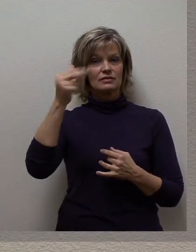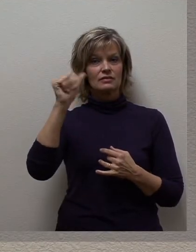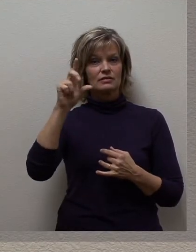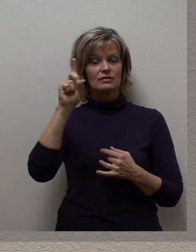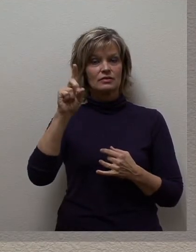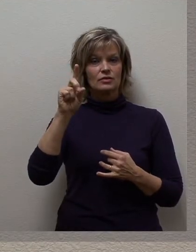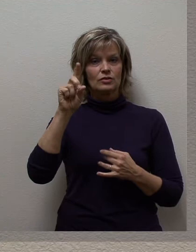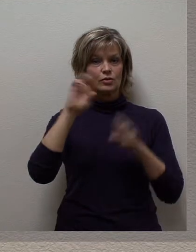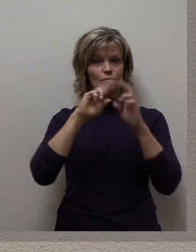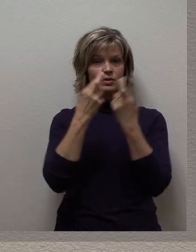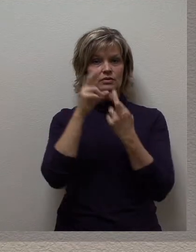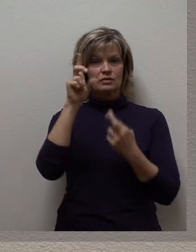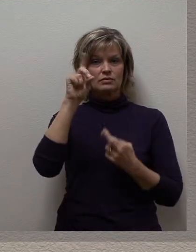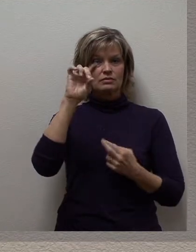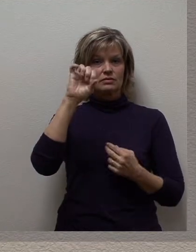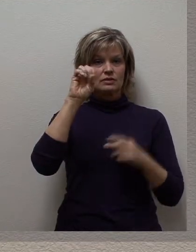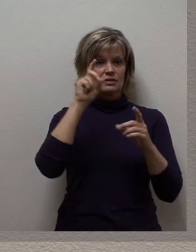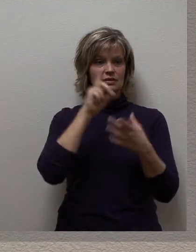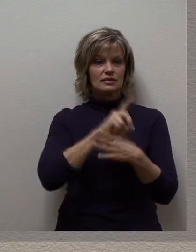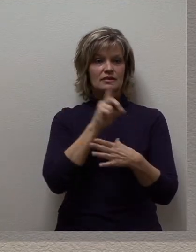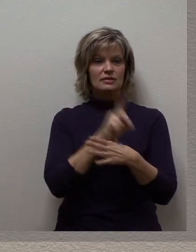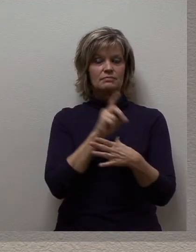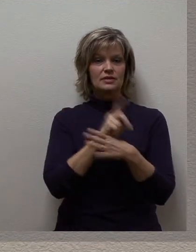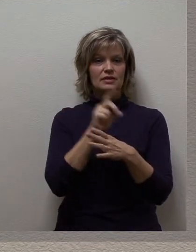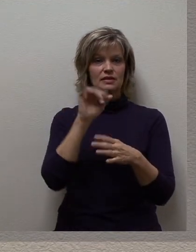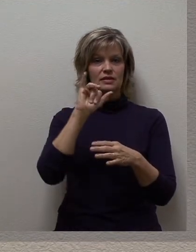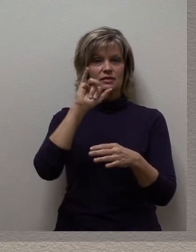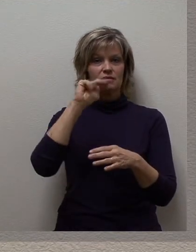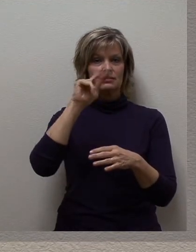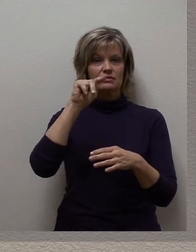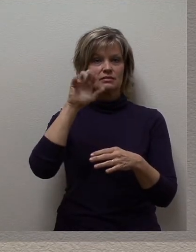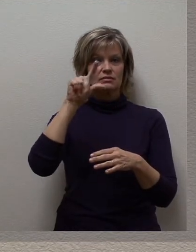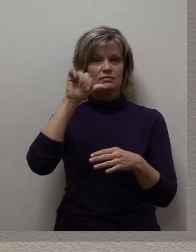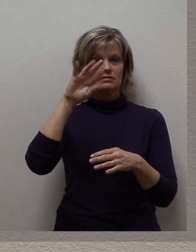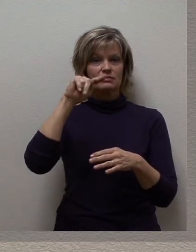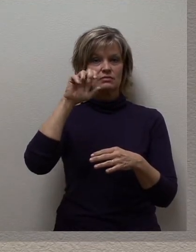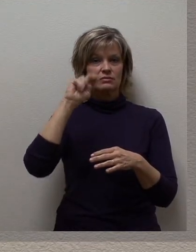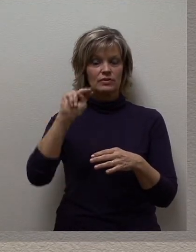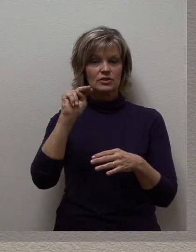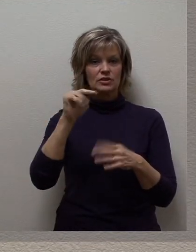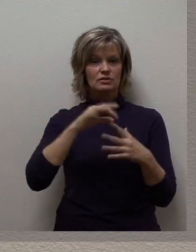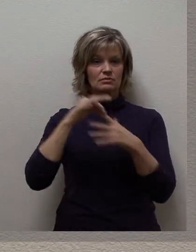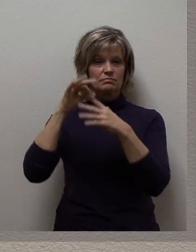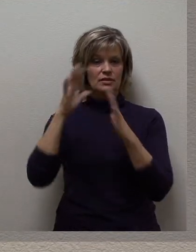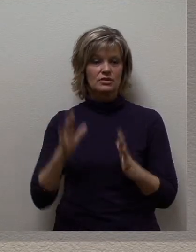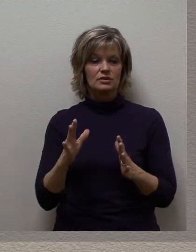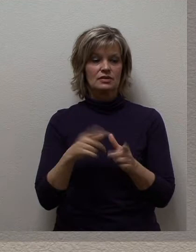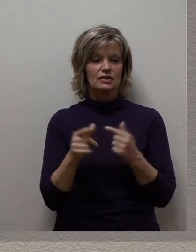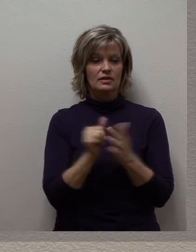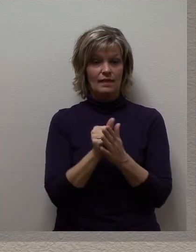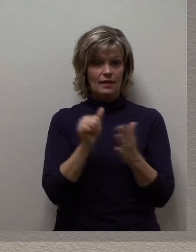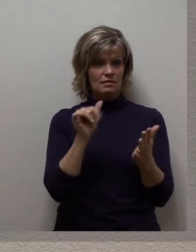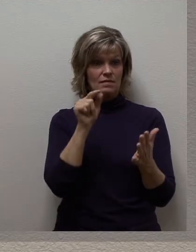Regional Disability Integration Specialist with FEMA. David requested a meeting